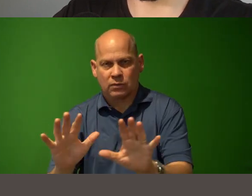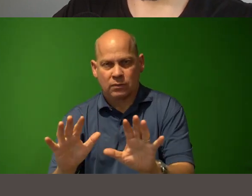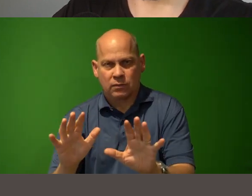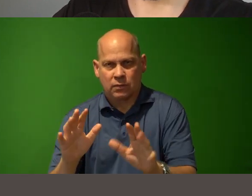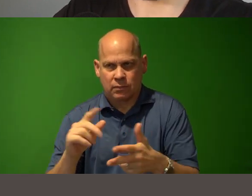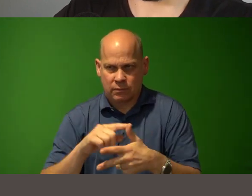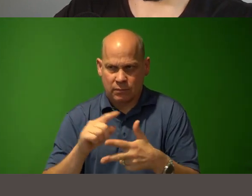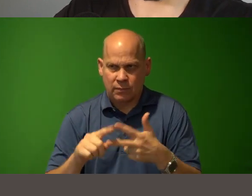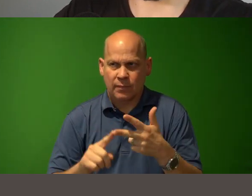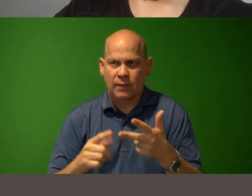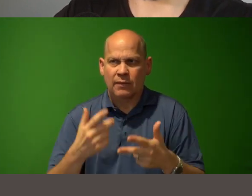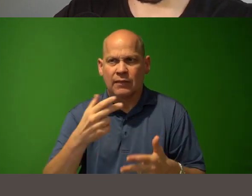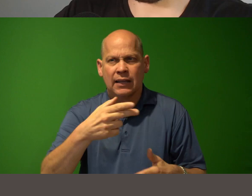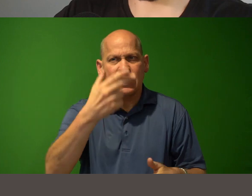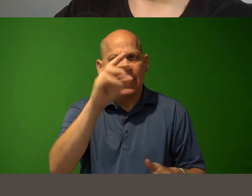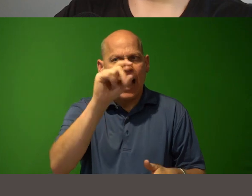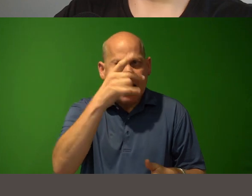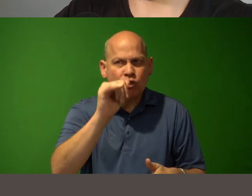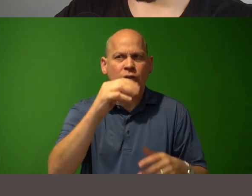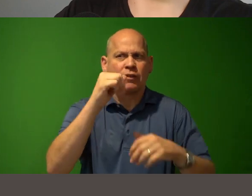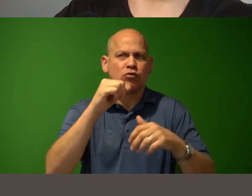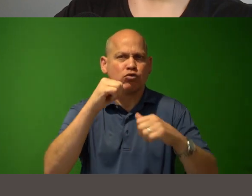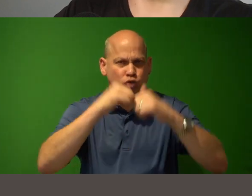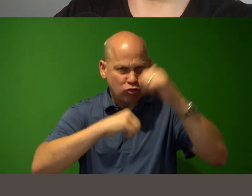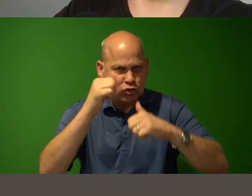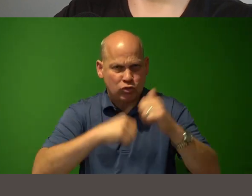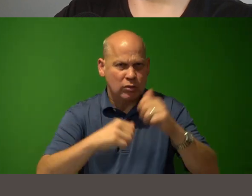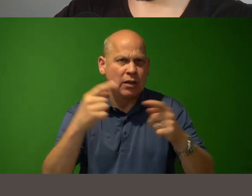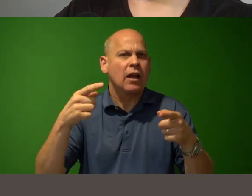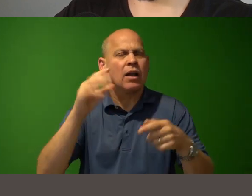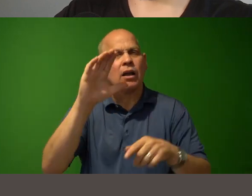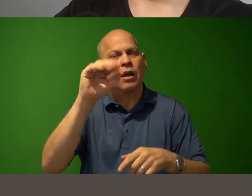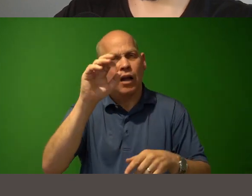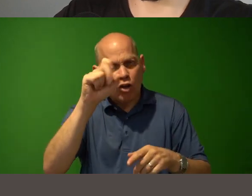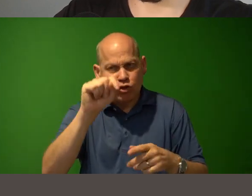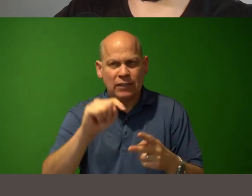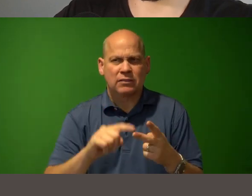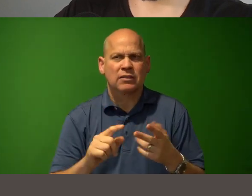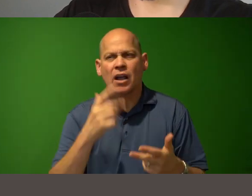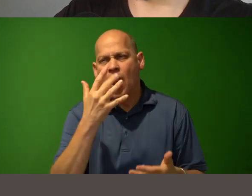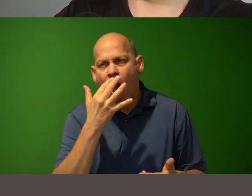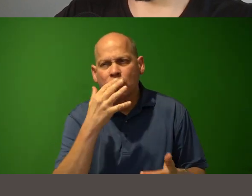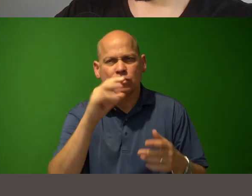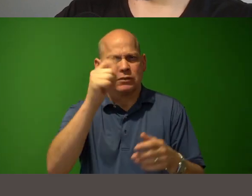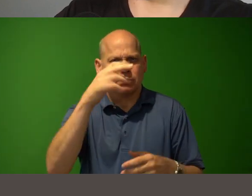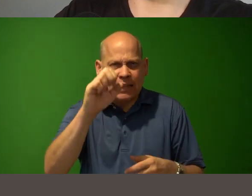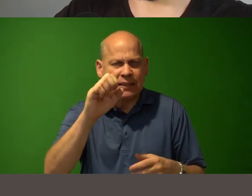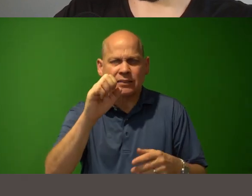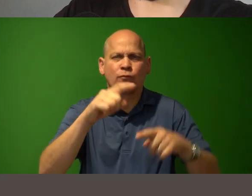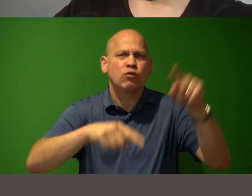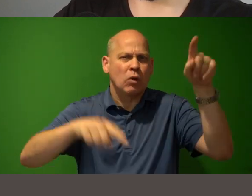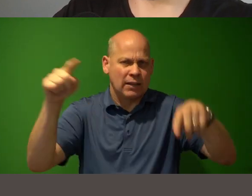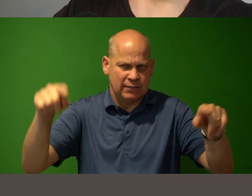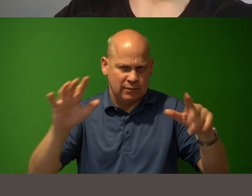Graph fundamentals, hierarchy, structure, contrast, color, space, variety. Use them all or use one as long